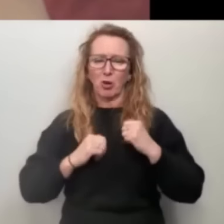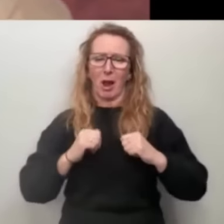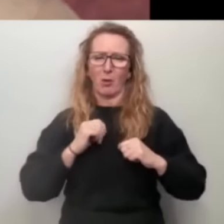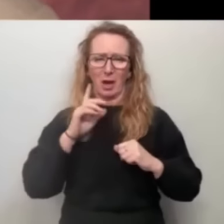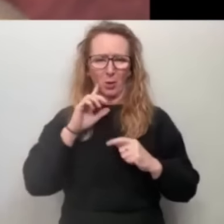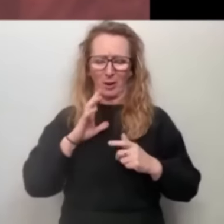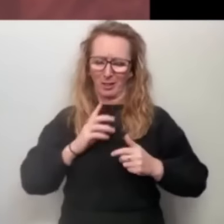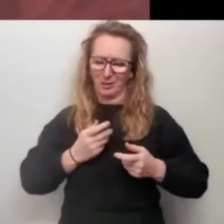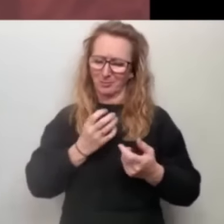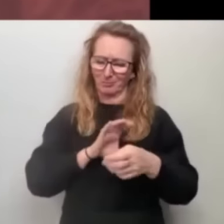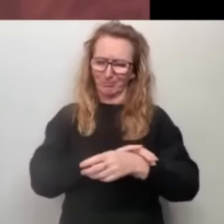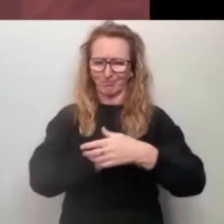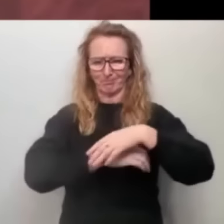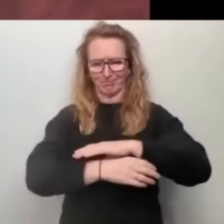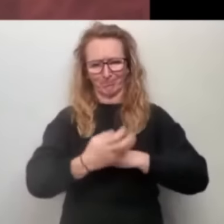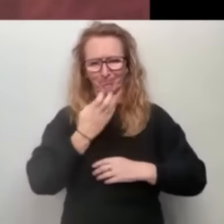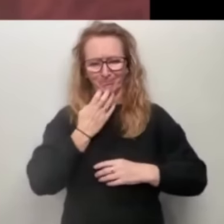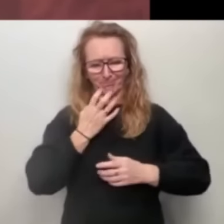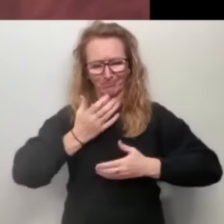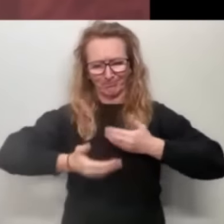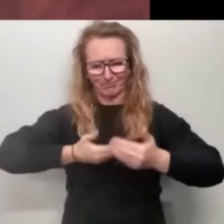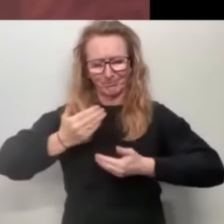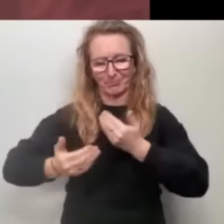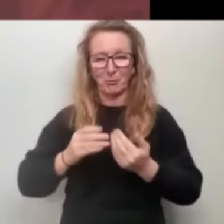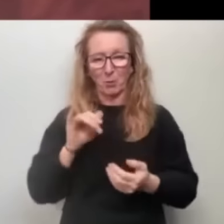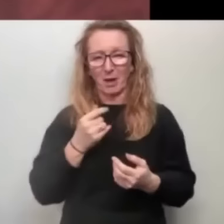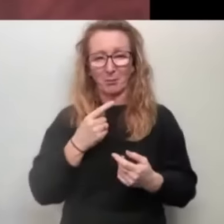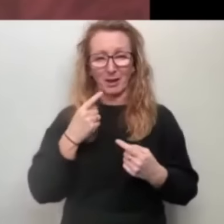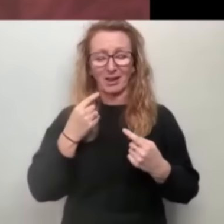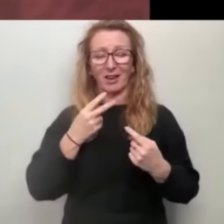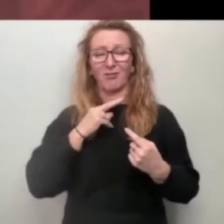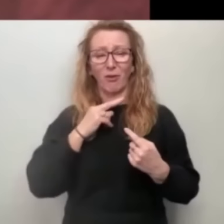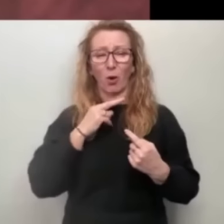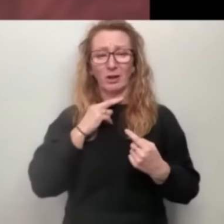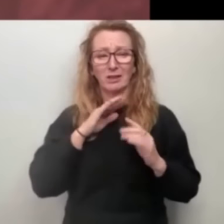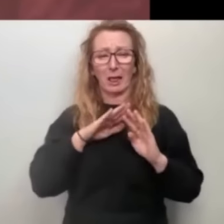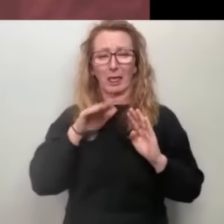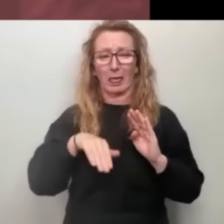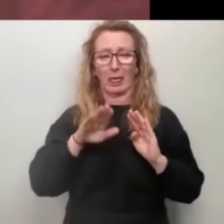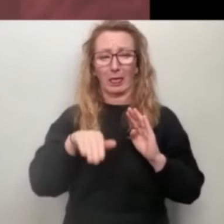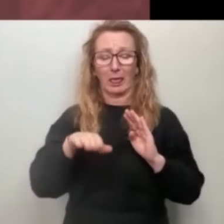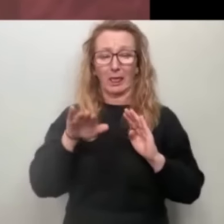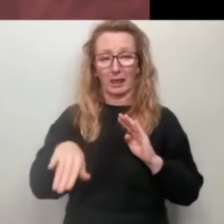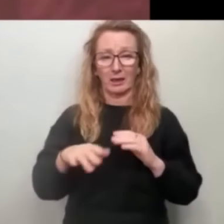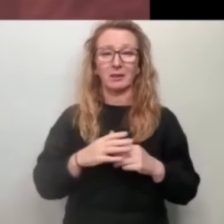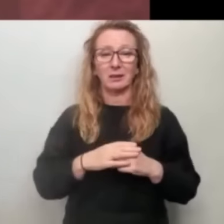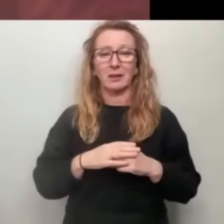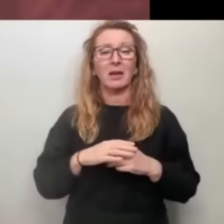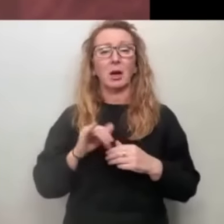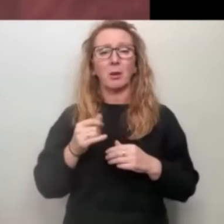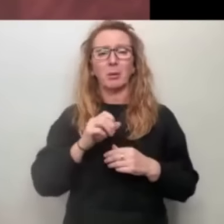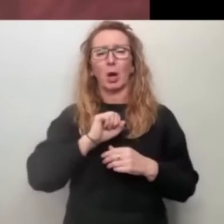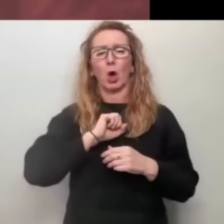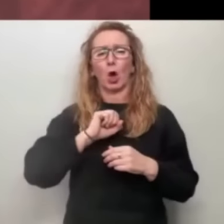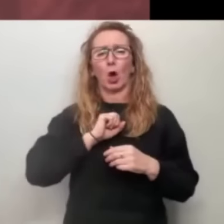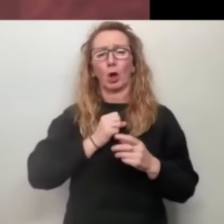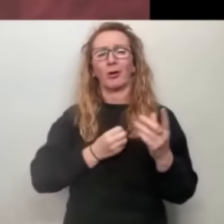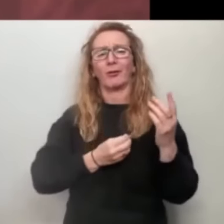but I might get a little bit squeaky as we get further on into the lecture and I might end up clearing my throat a few times, so my apologies for that.